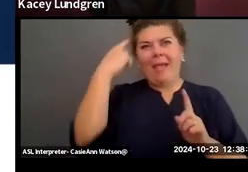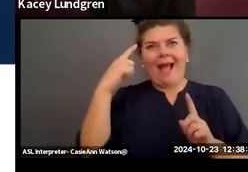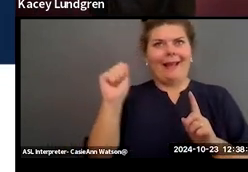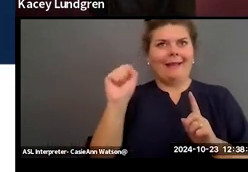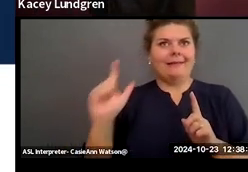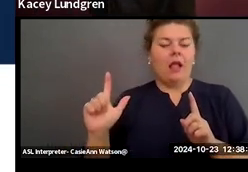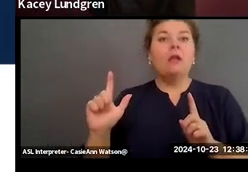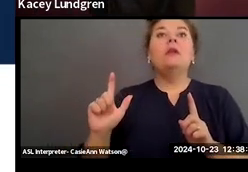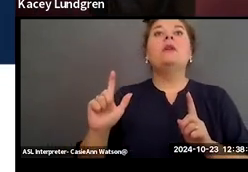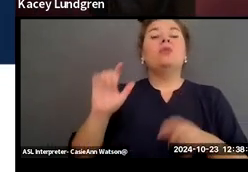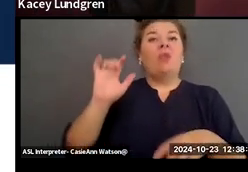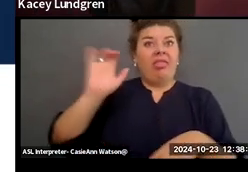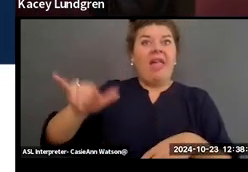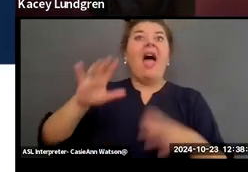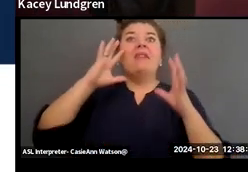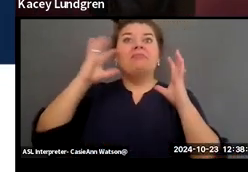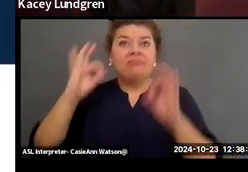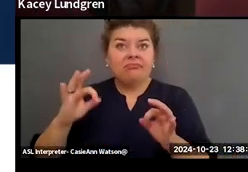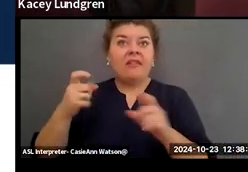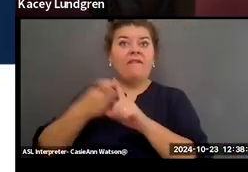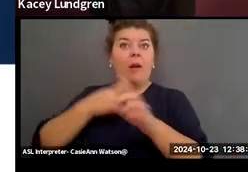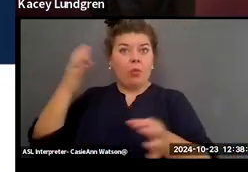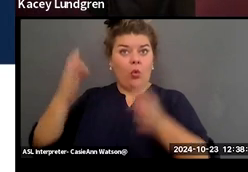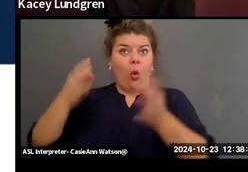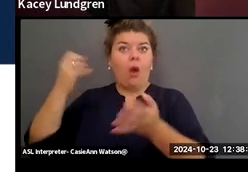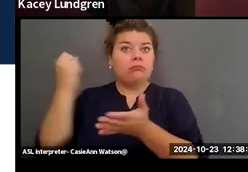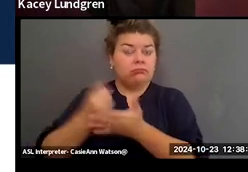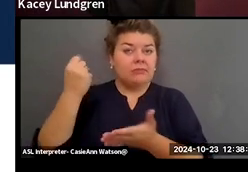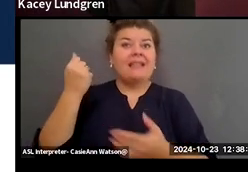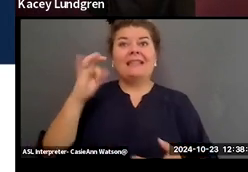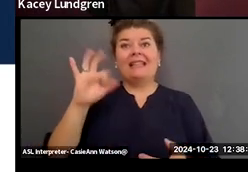Despite the ruling of Brown v Board of Education in 1954,